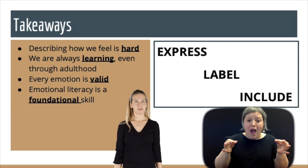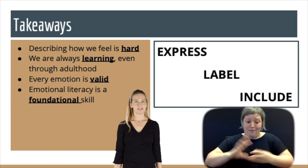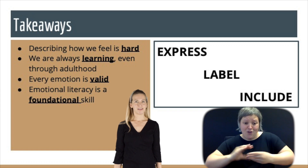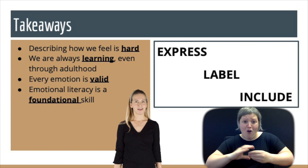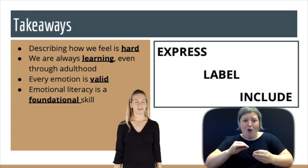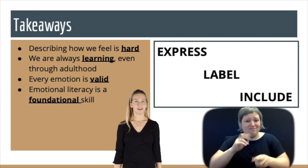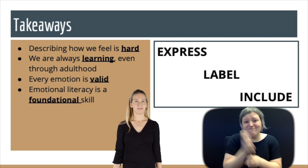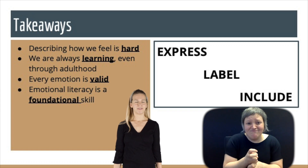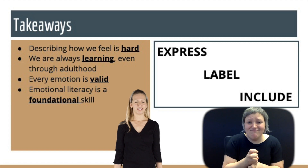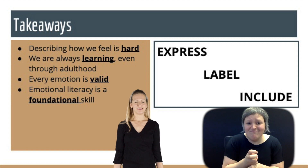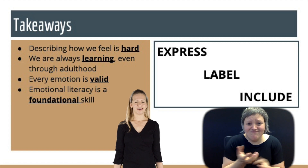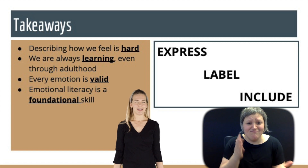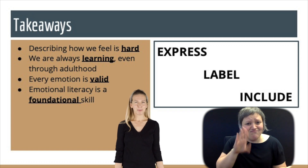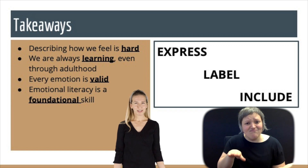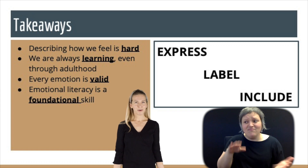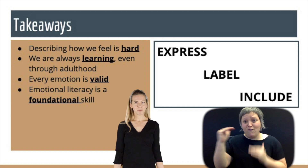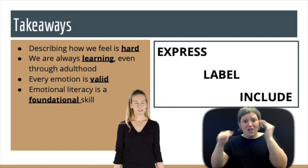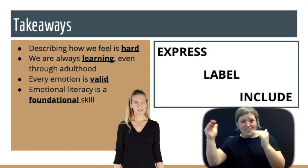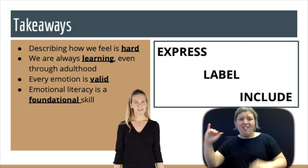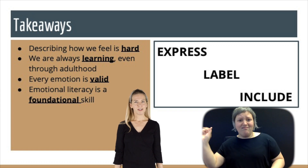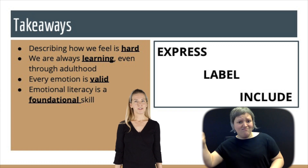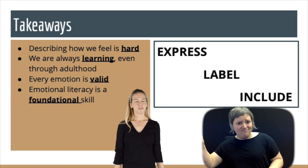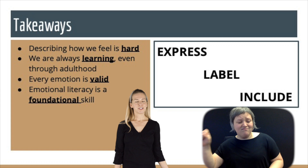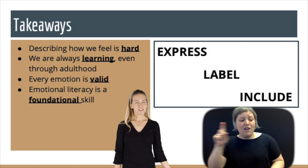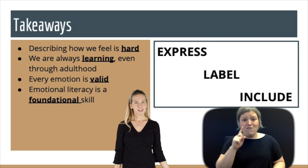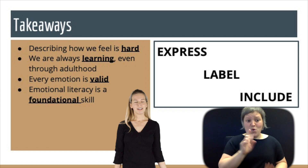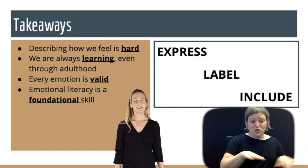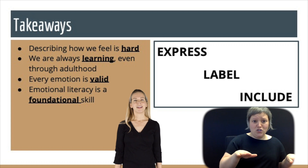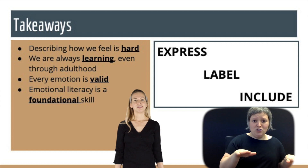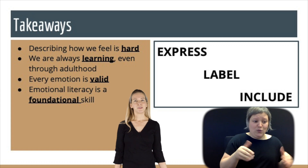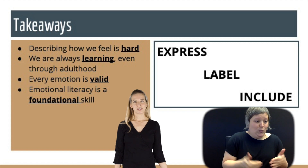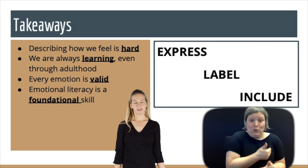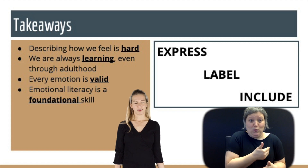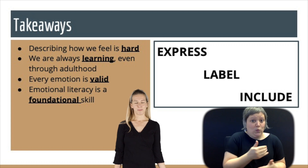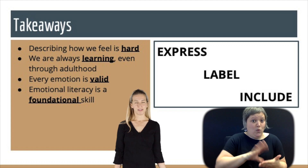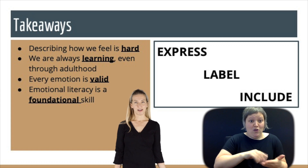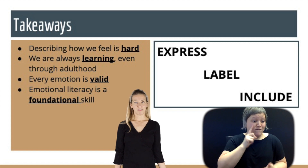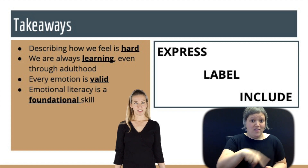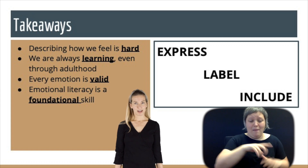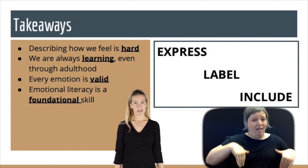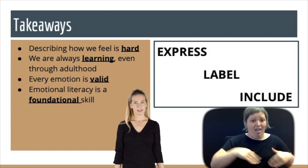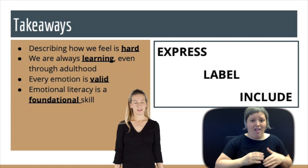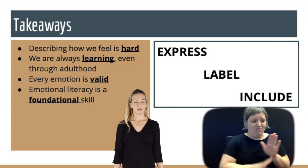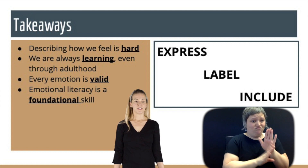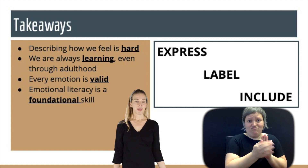Sometimes you get stuck on really labeling your own emotions. So for children it's a new skill that they're building on every day.